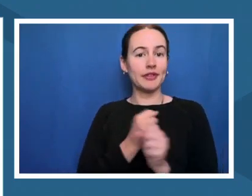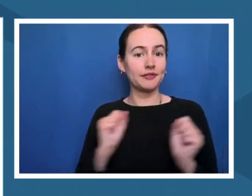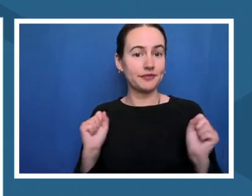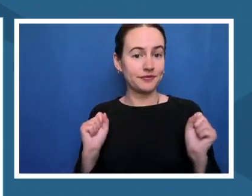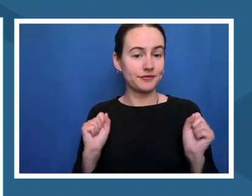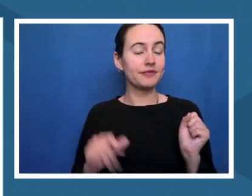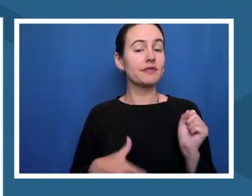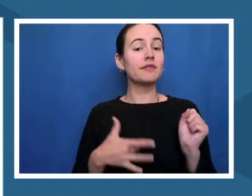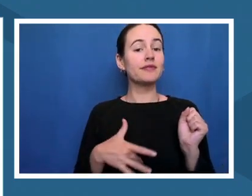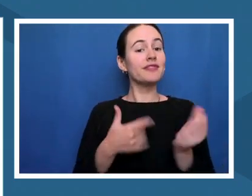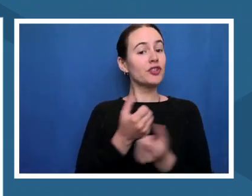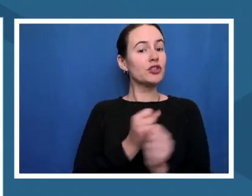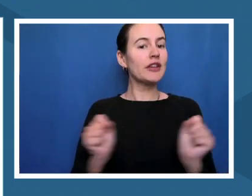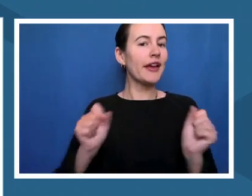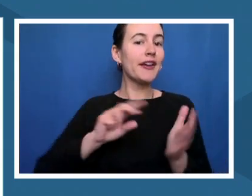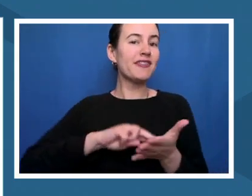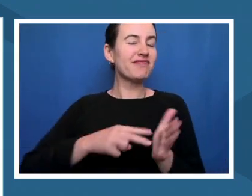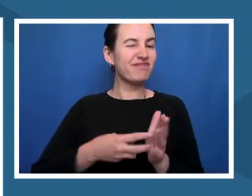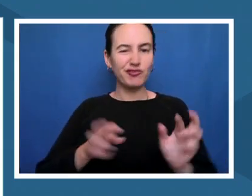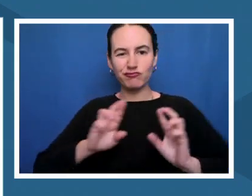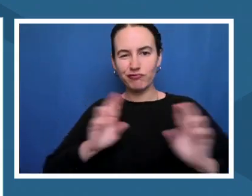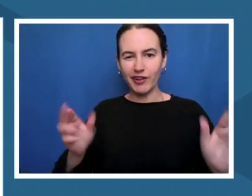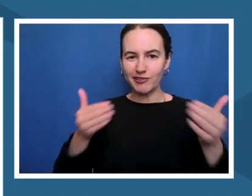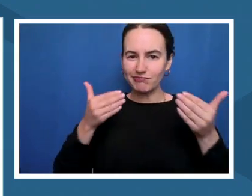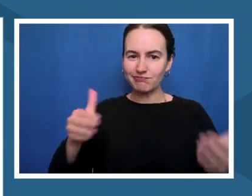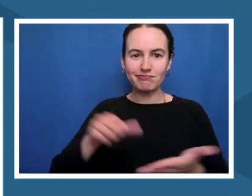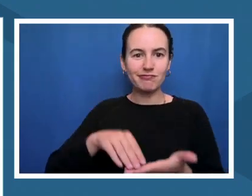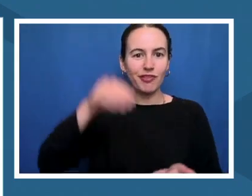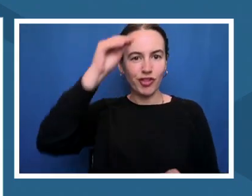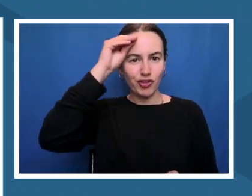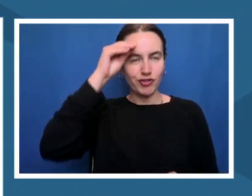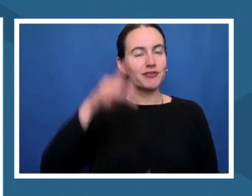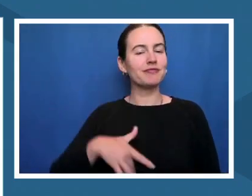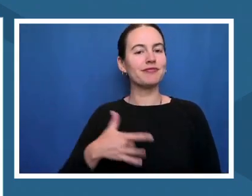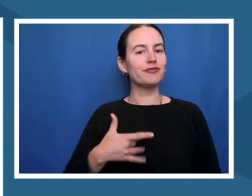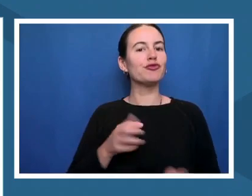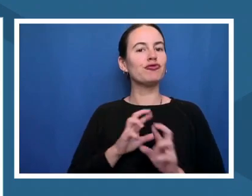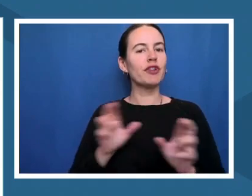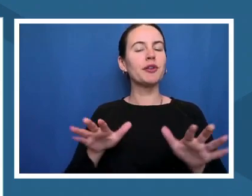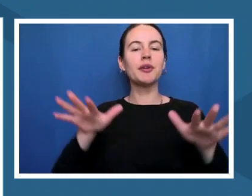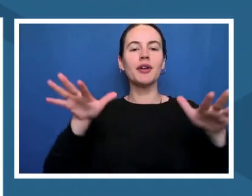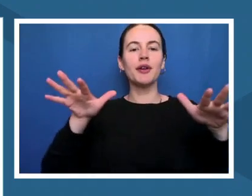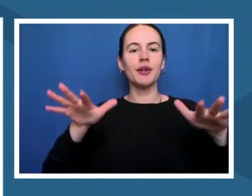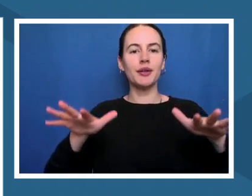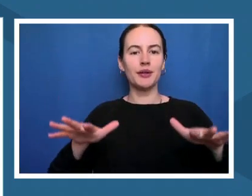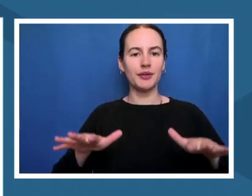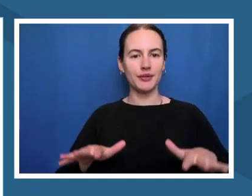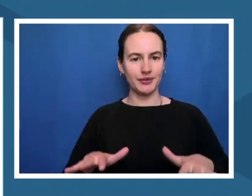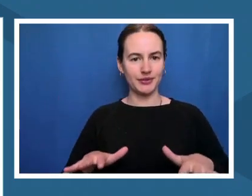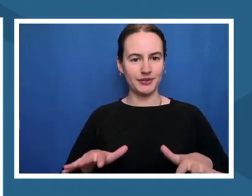ready to learn and you feel ready to slow down